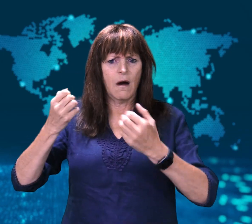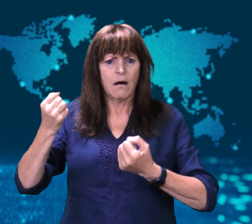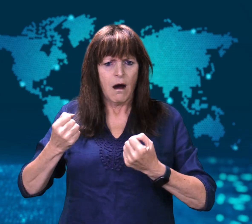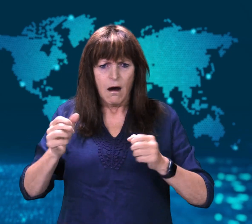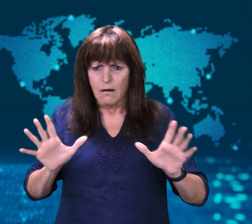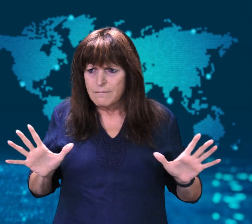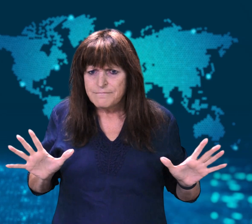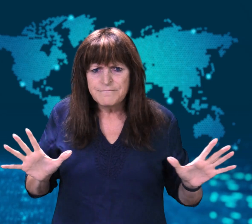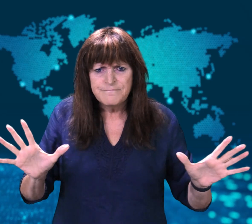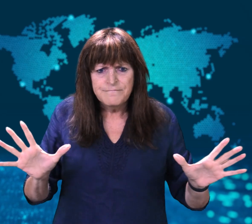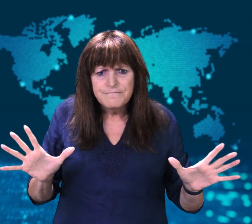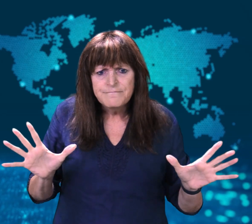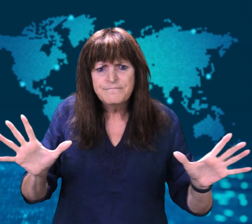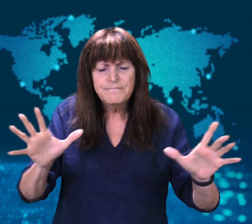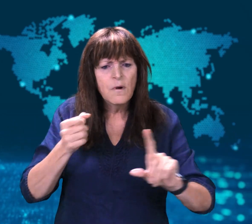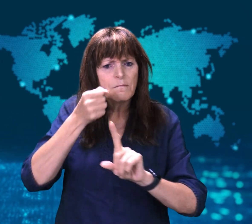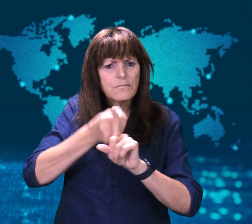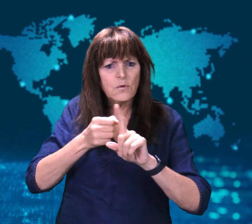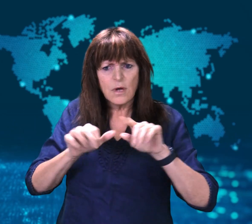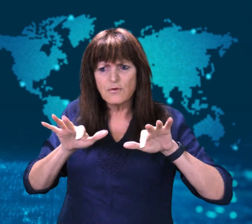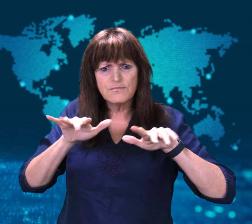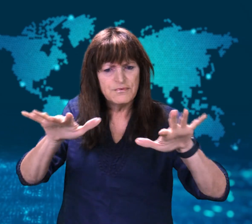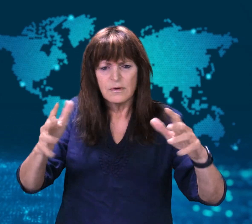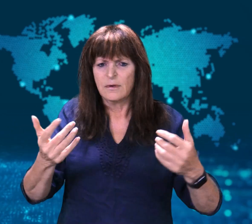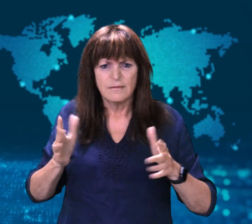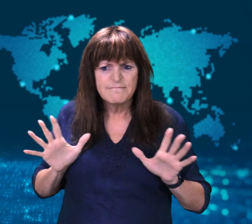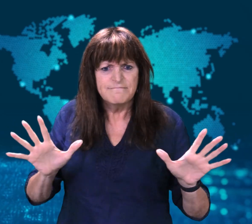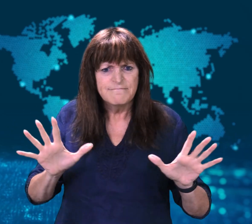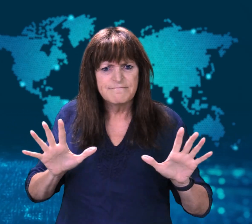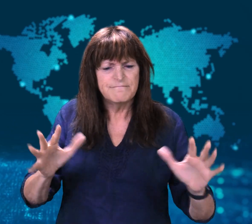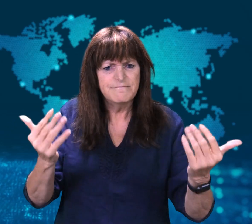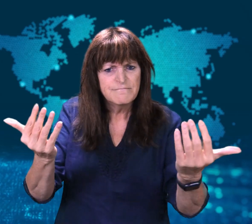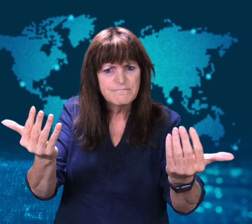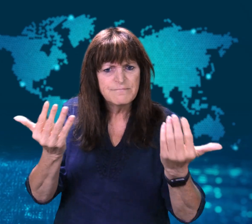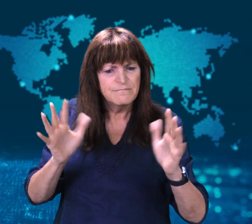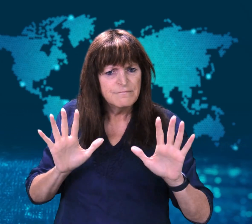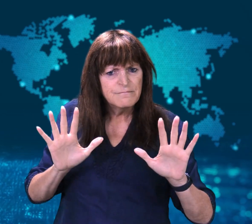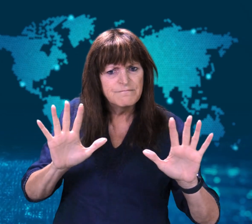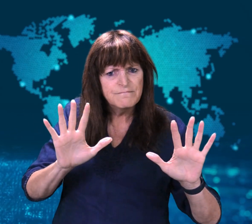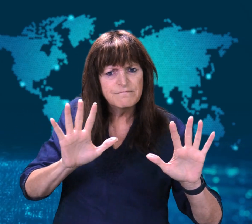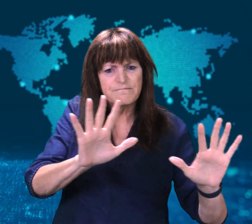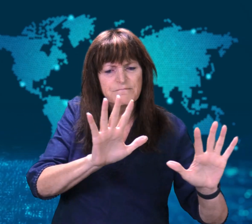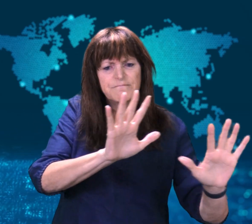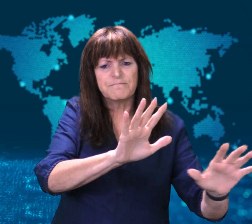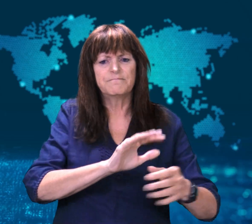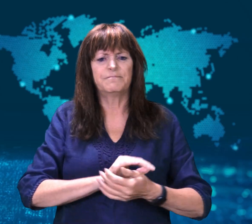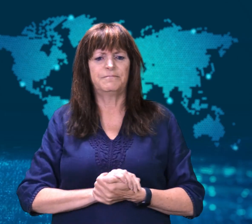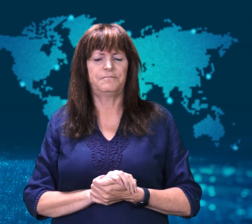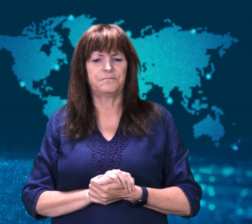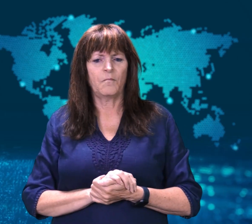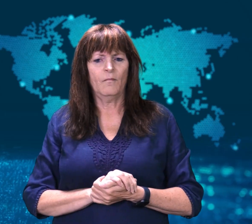and armored vehicles to push away protesters.